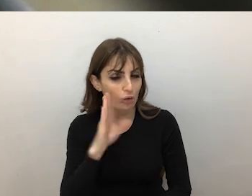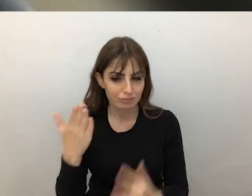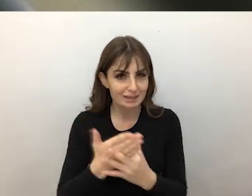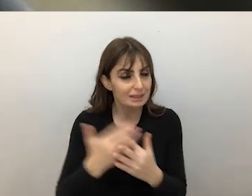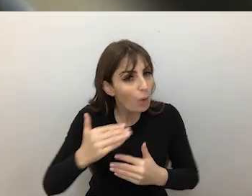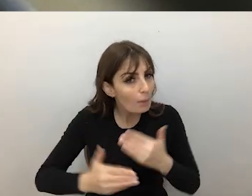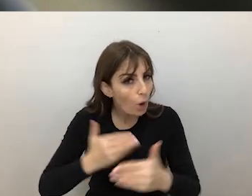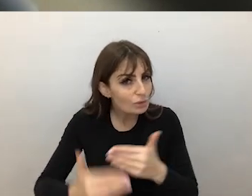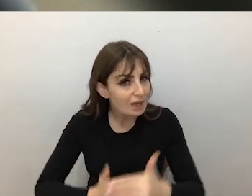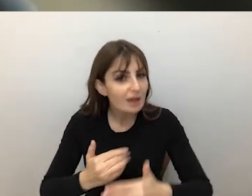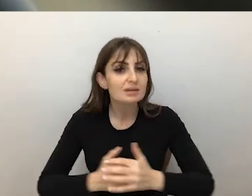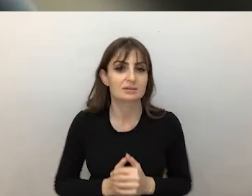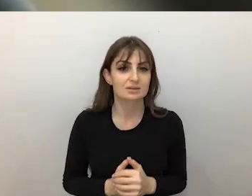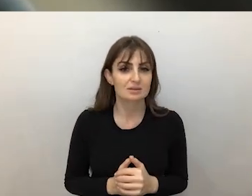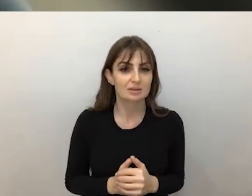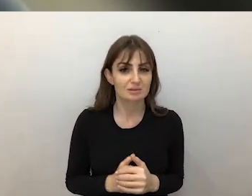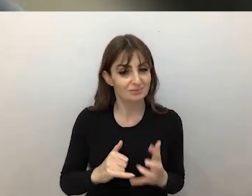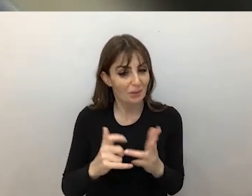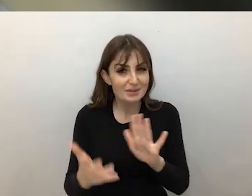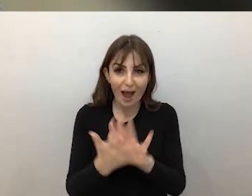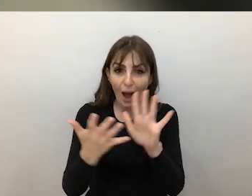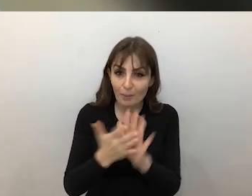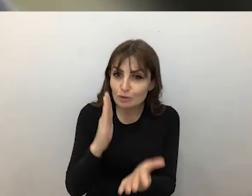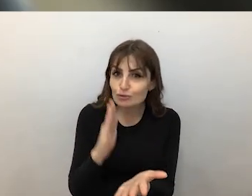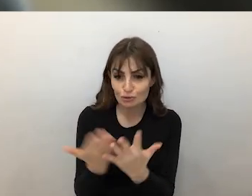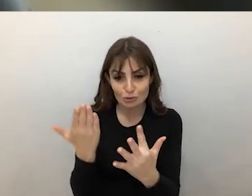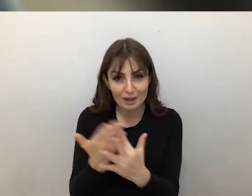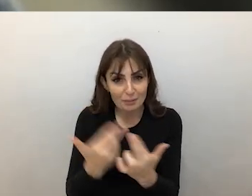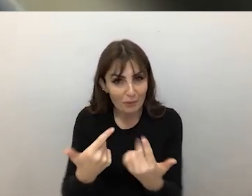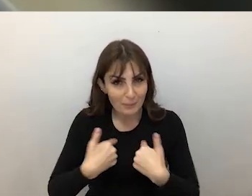accessible process and much to my delight found out that it was for me anyway.